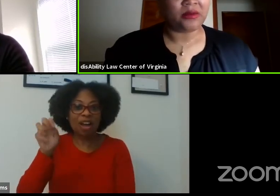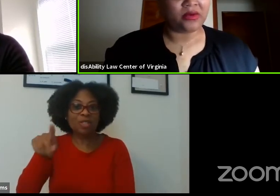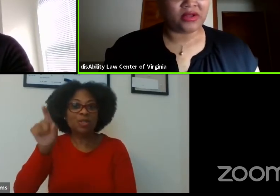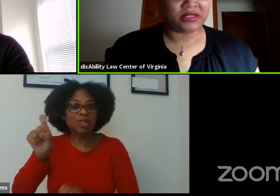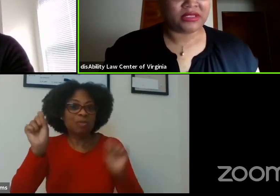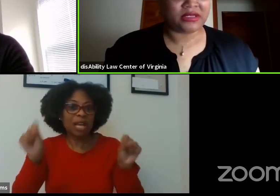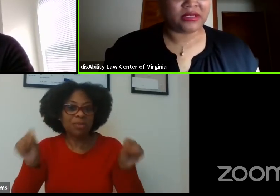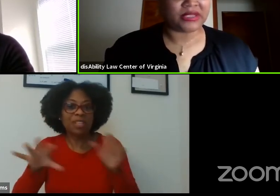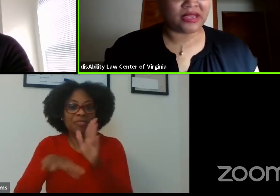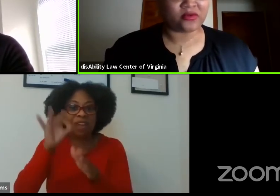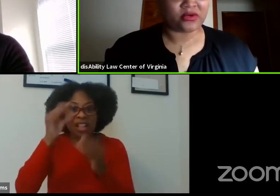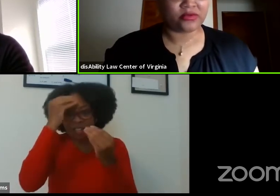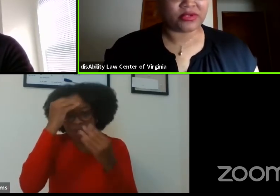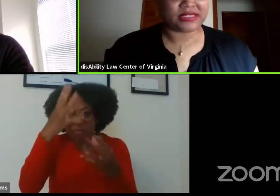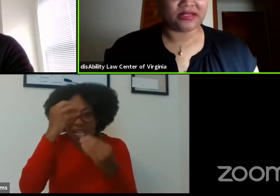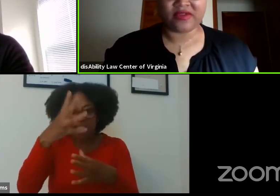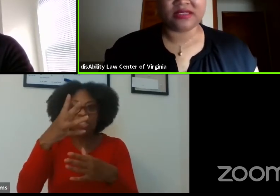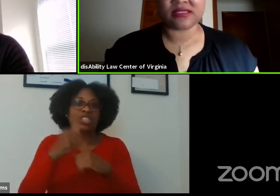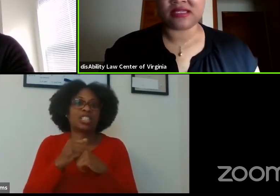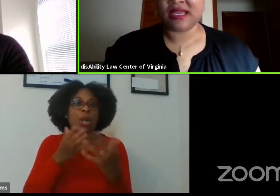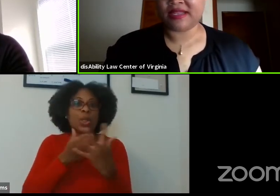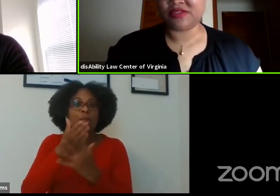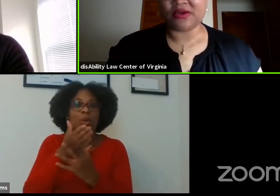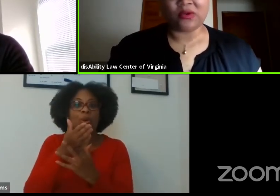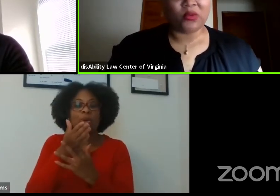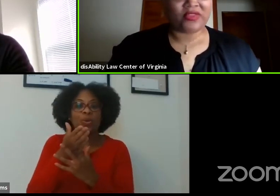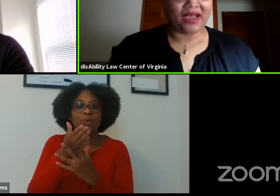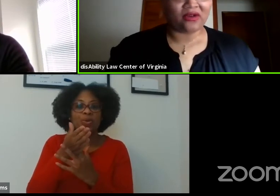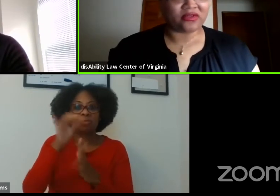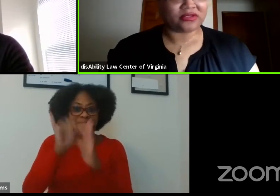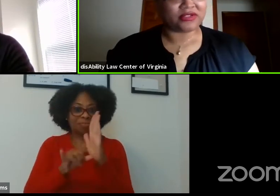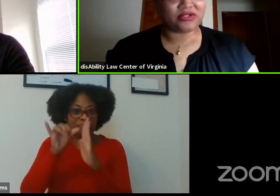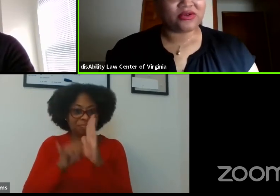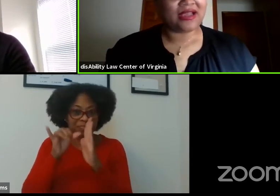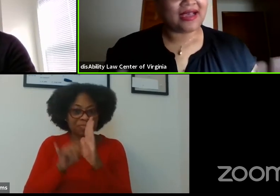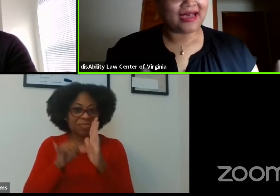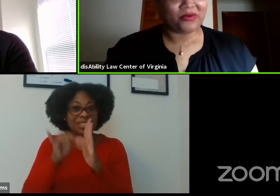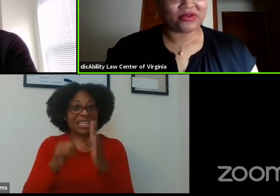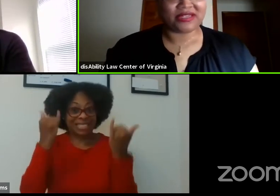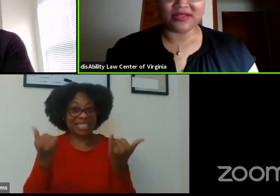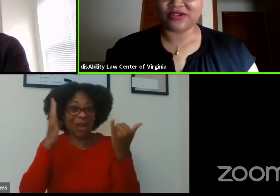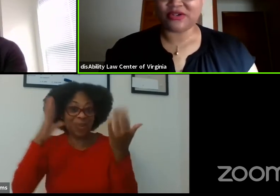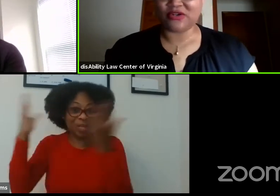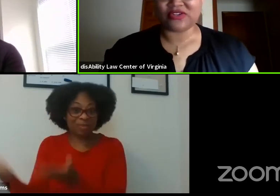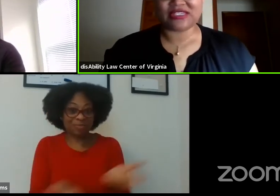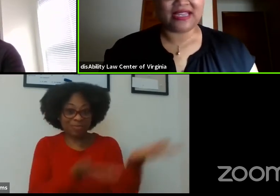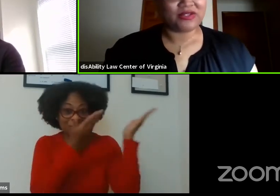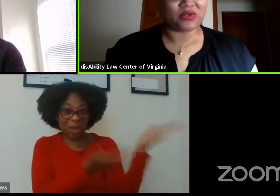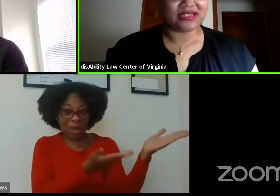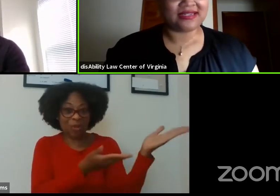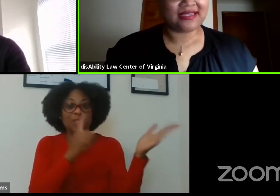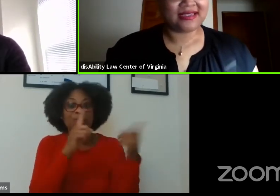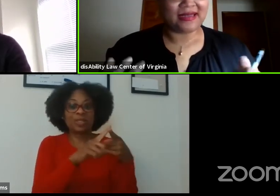on the platform through AccelEvents. So without further ado, I am going to now turn it over to